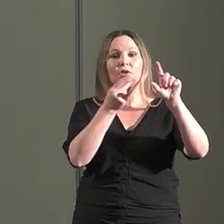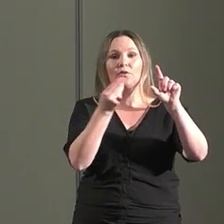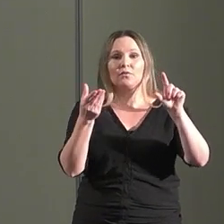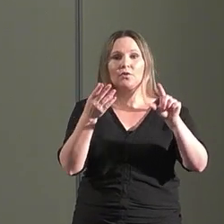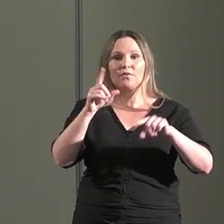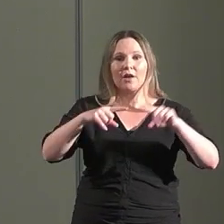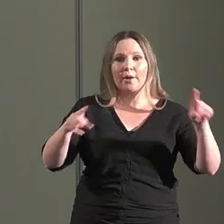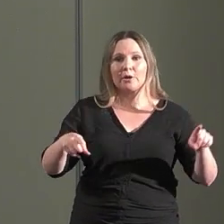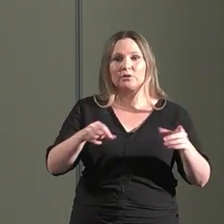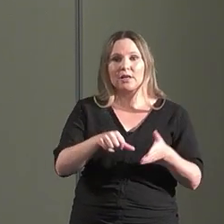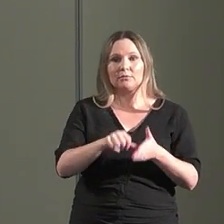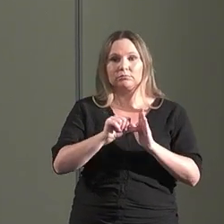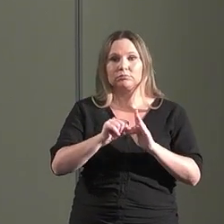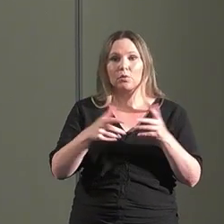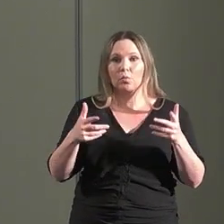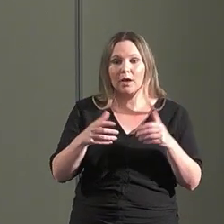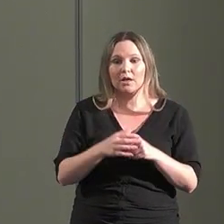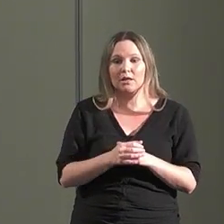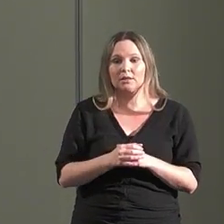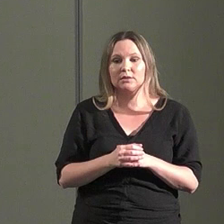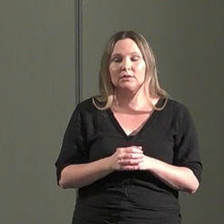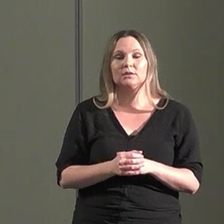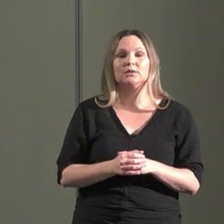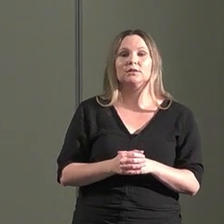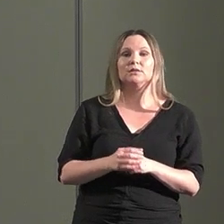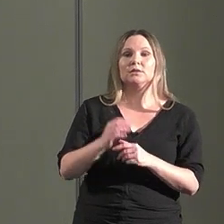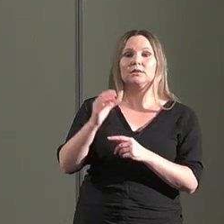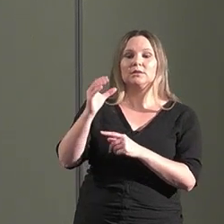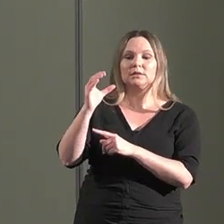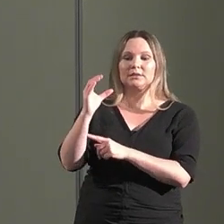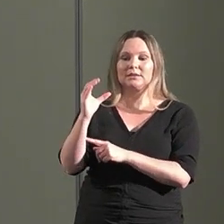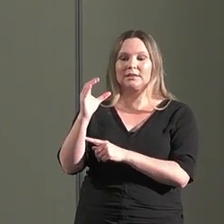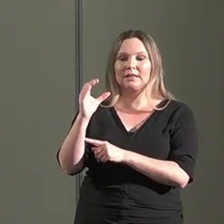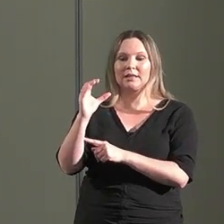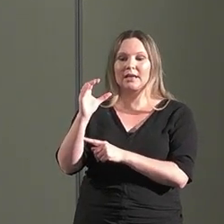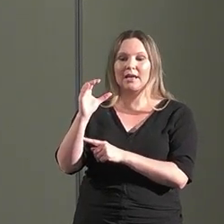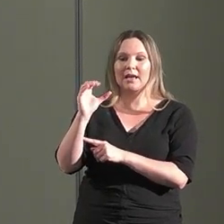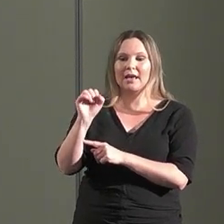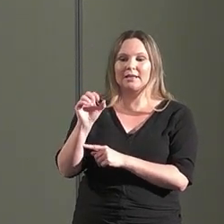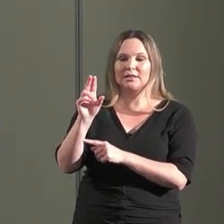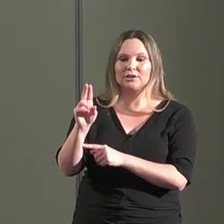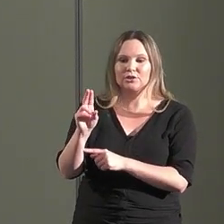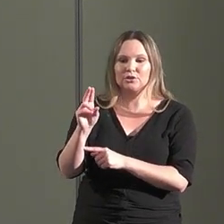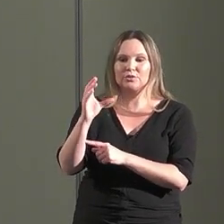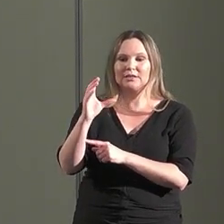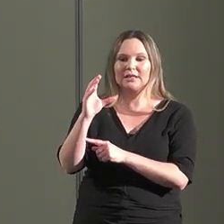the high-end, C US U and CUMU.